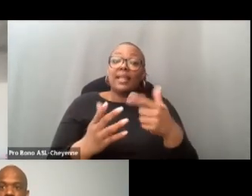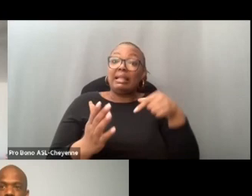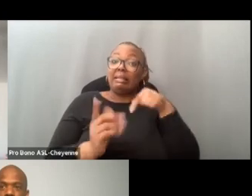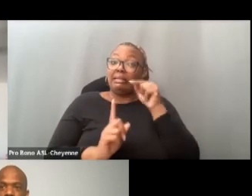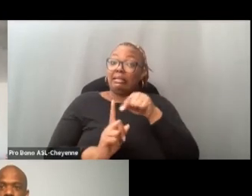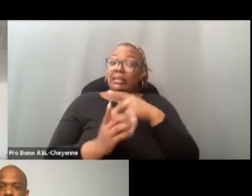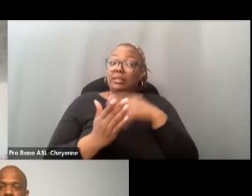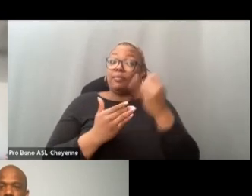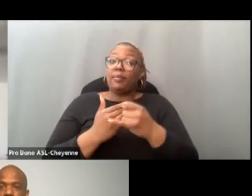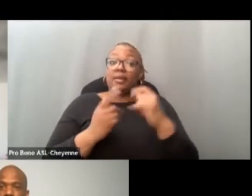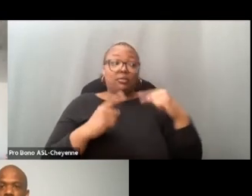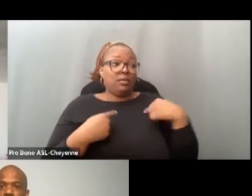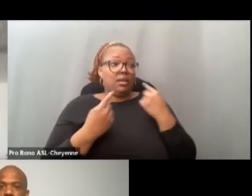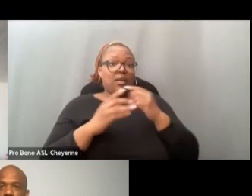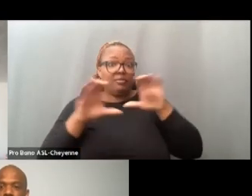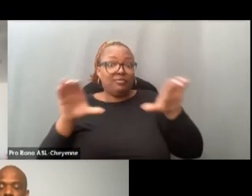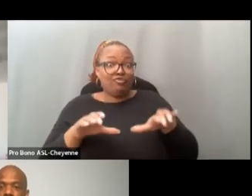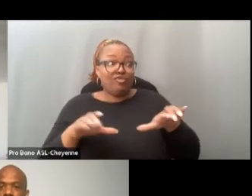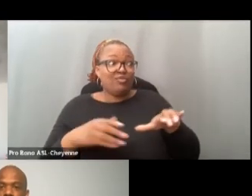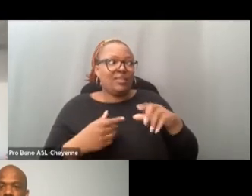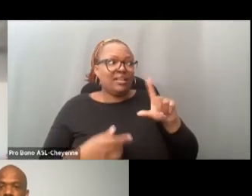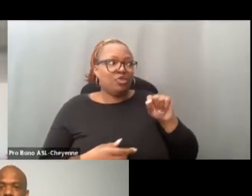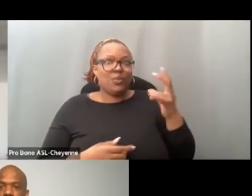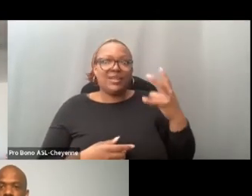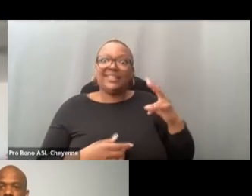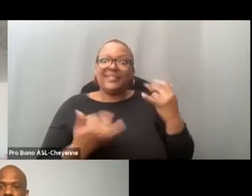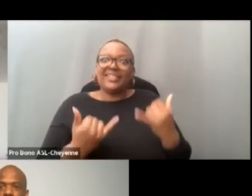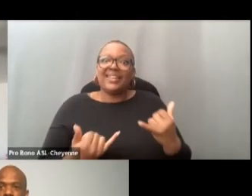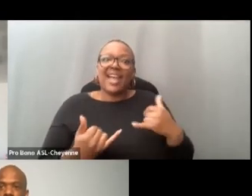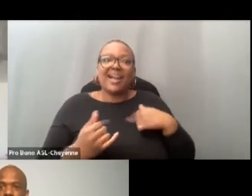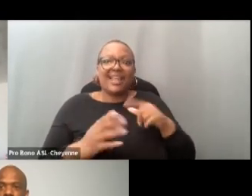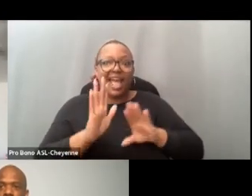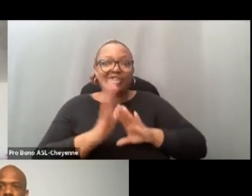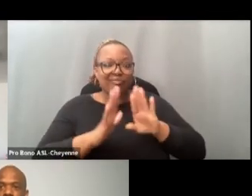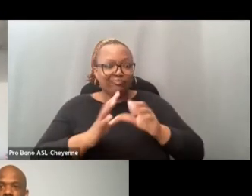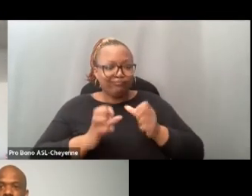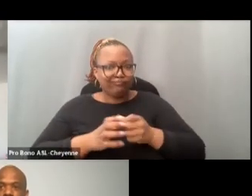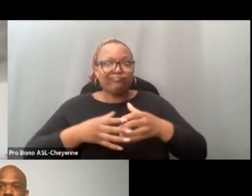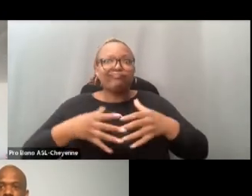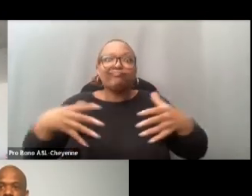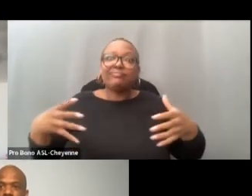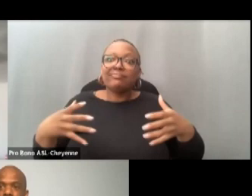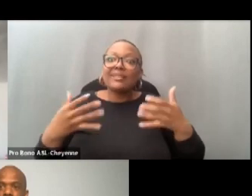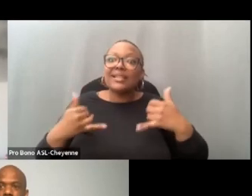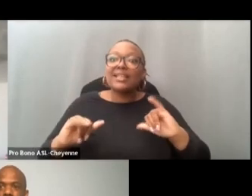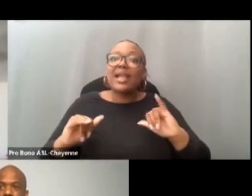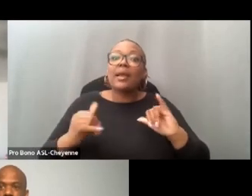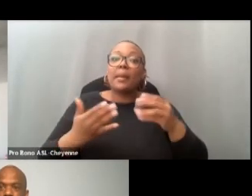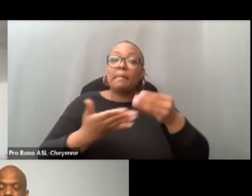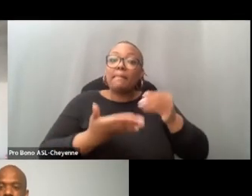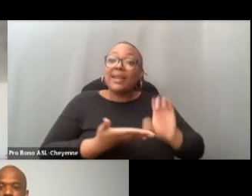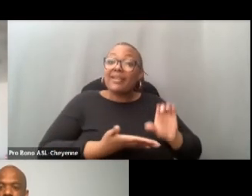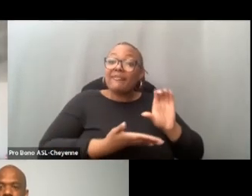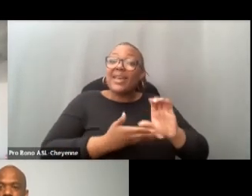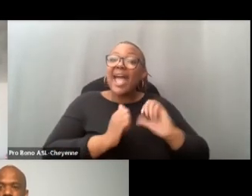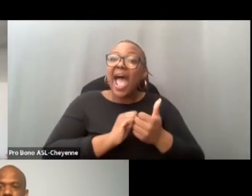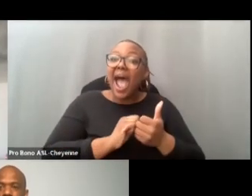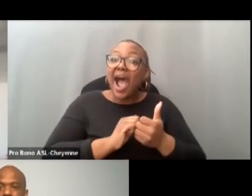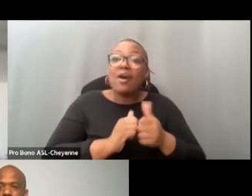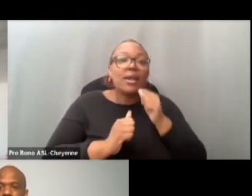which has been going since 2017 and has actually grown, is funded not by an arts organization,